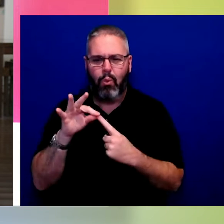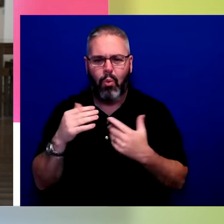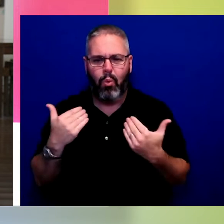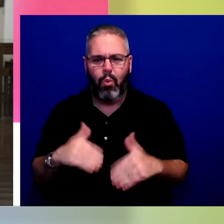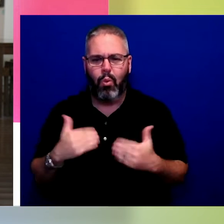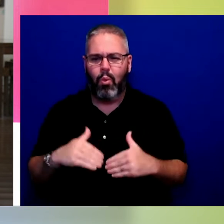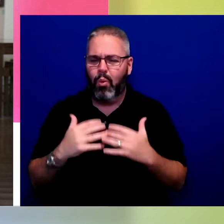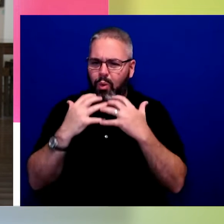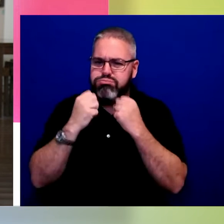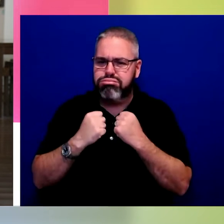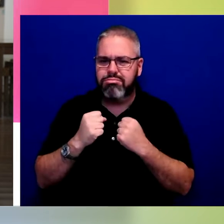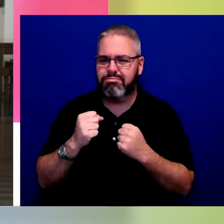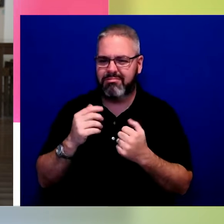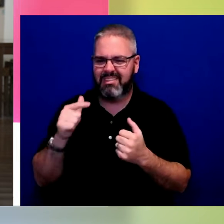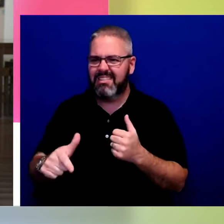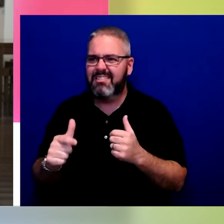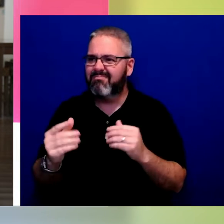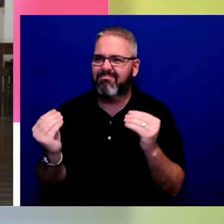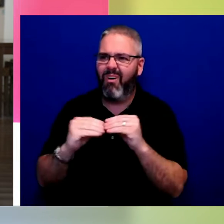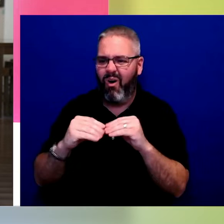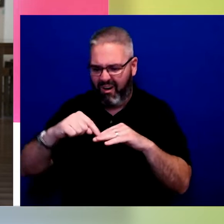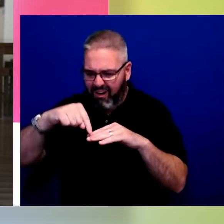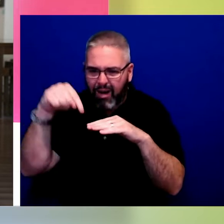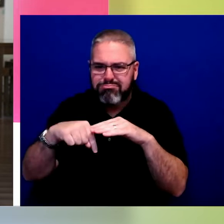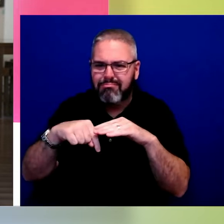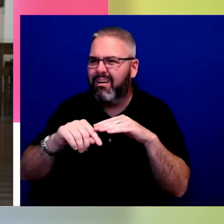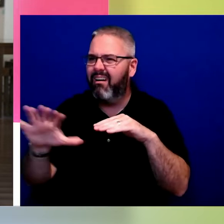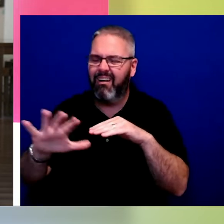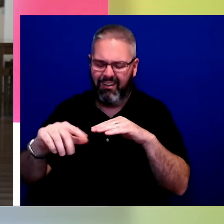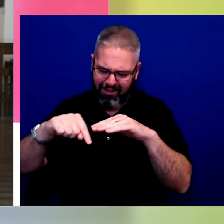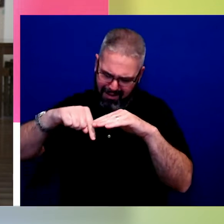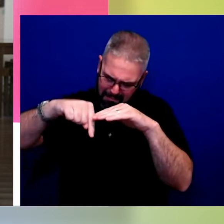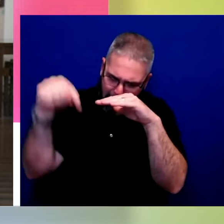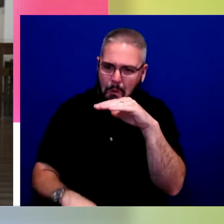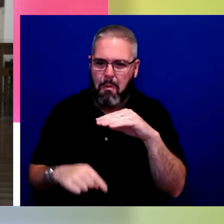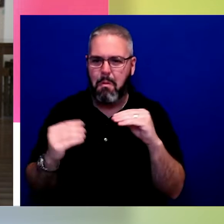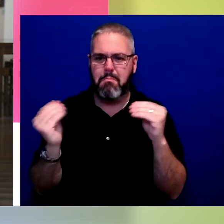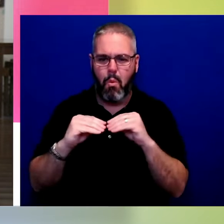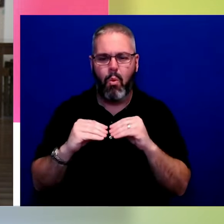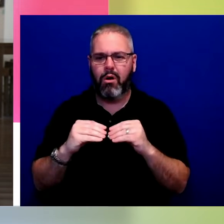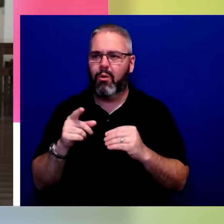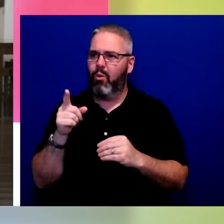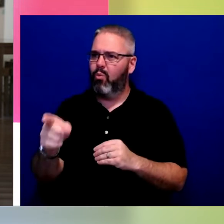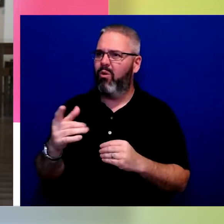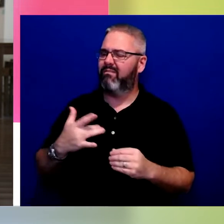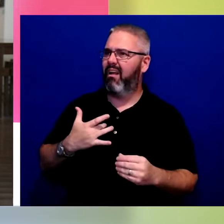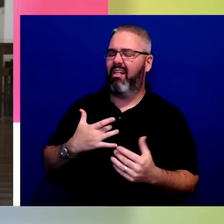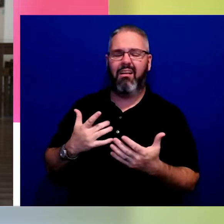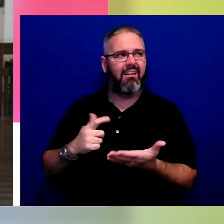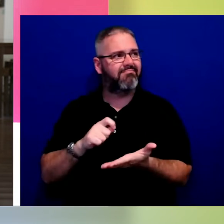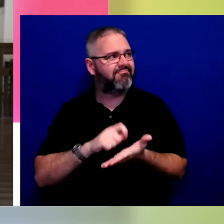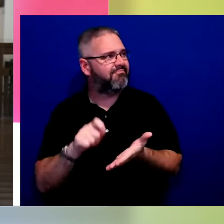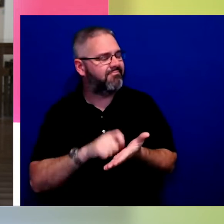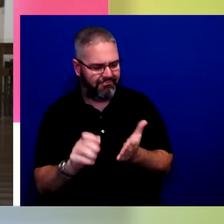this is so much more. What inspired you to write this book at this time? What are your goals?